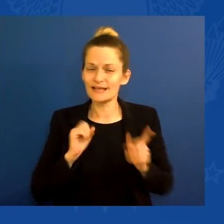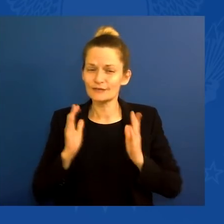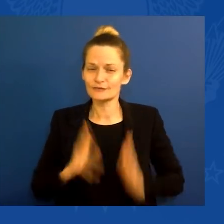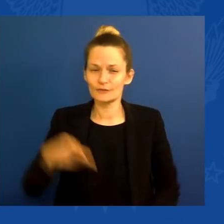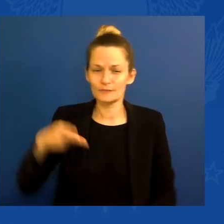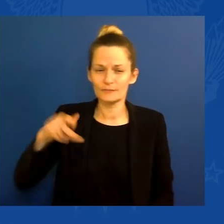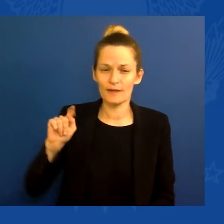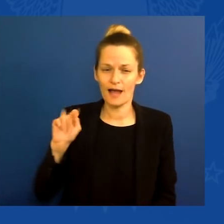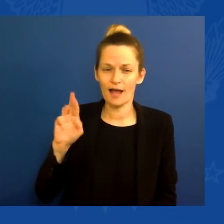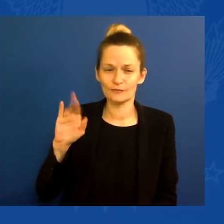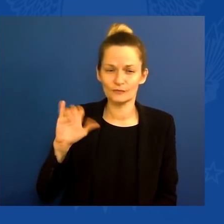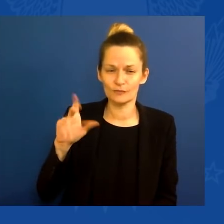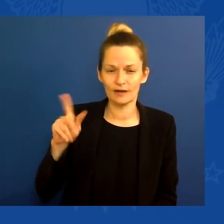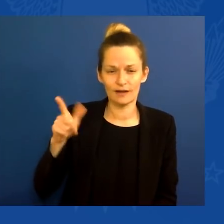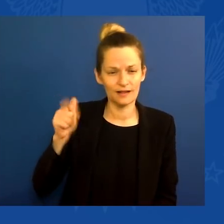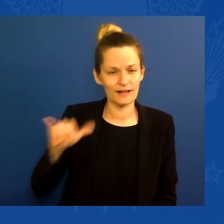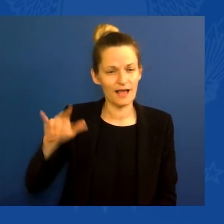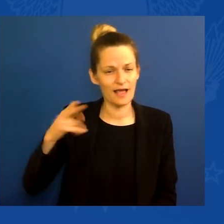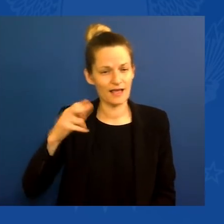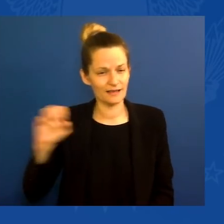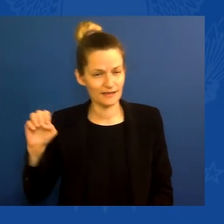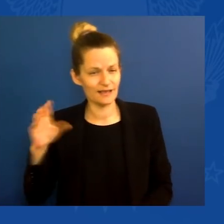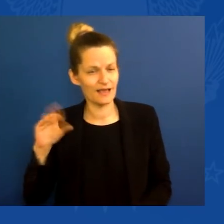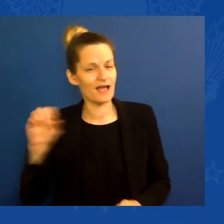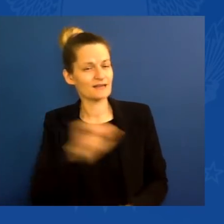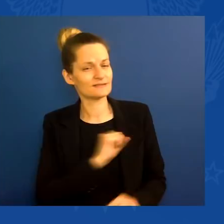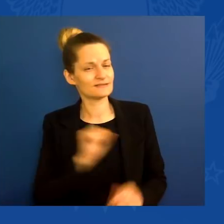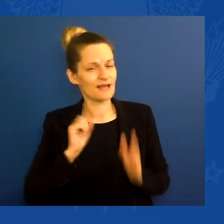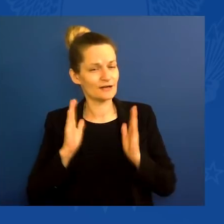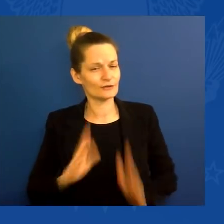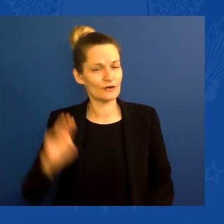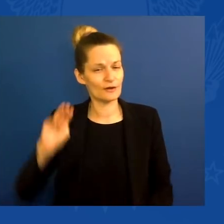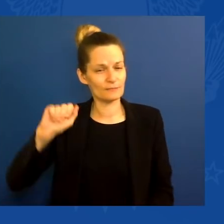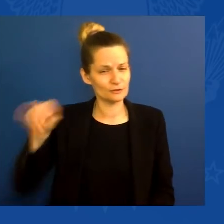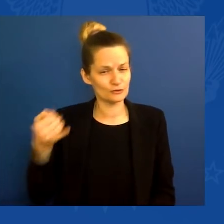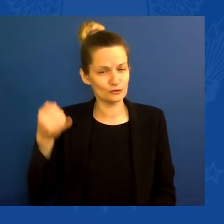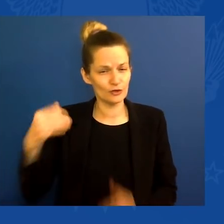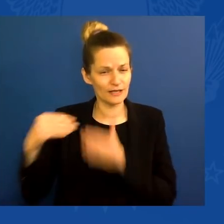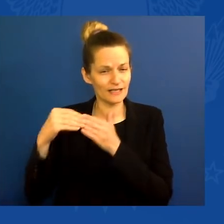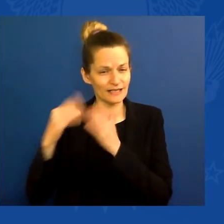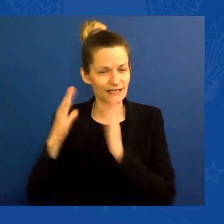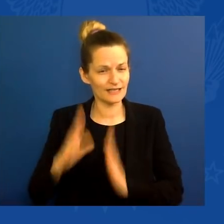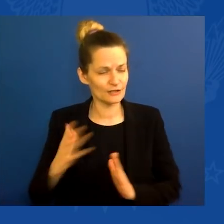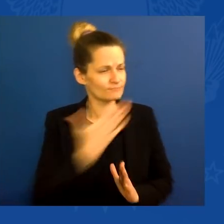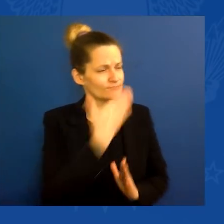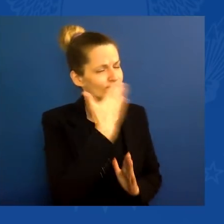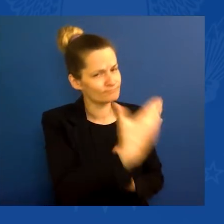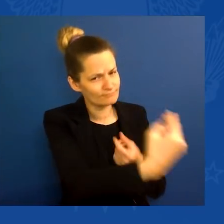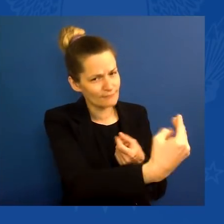Before I begin, let me say a word about yesterday's mass shooting in Buffalo, New York.